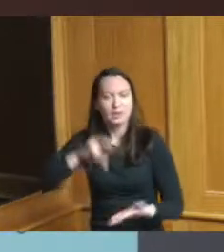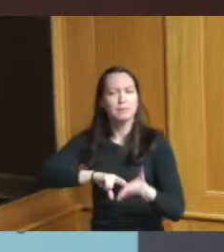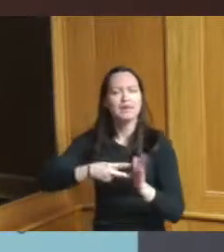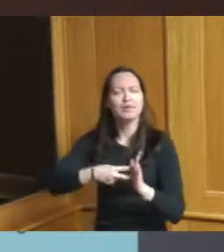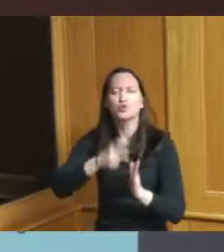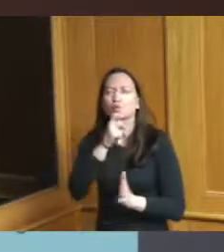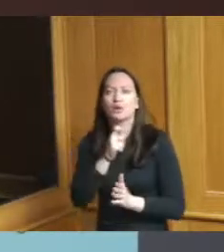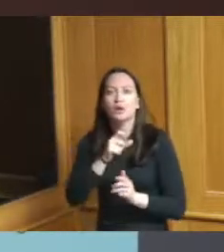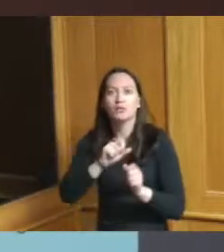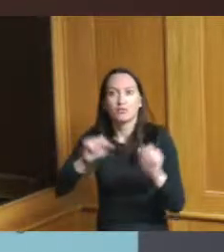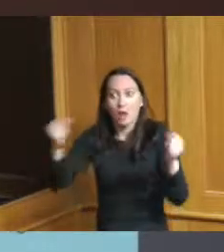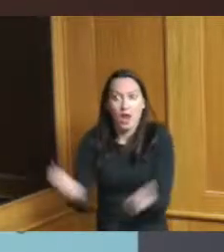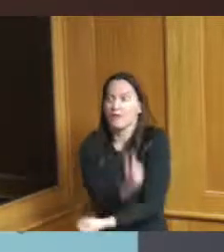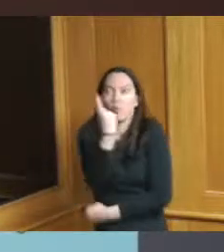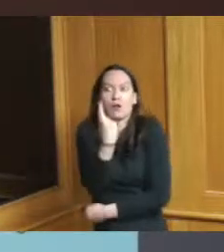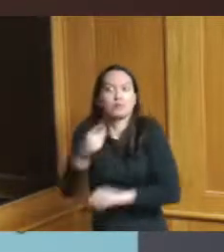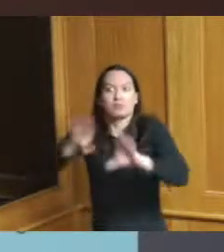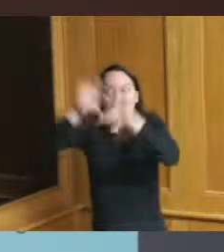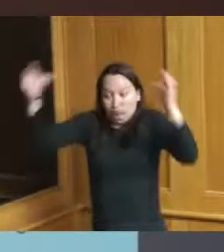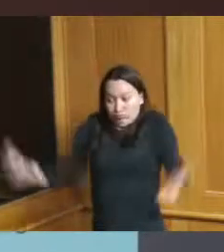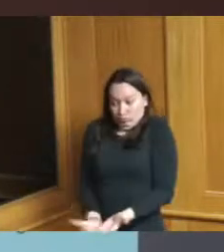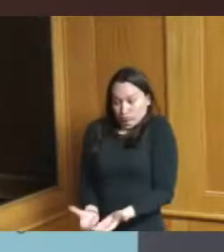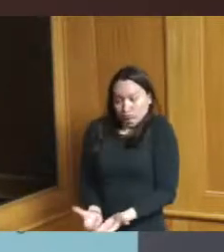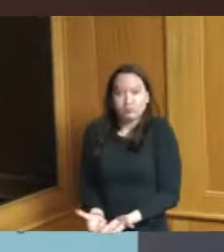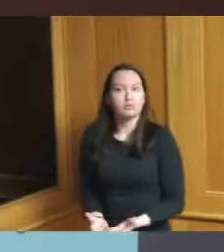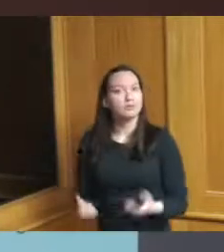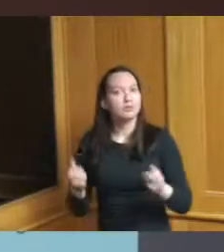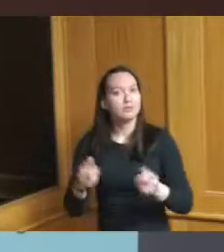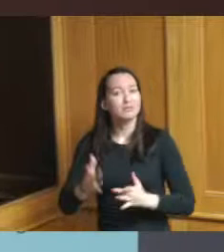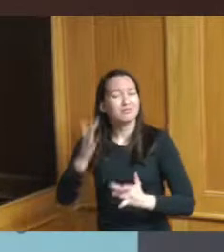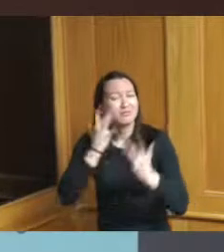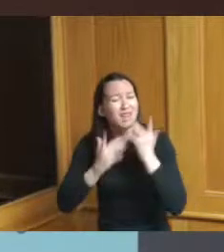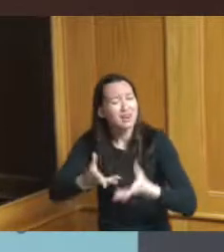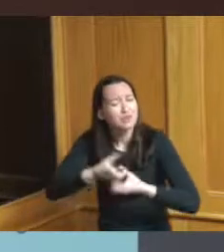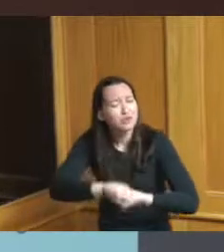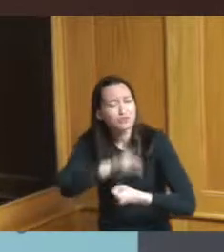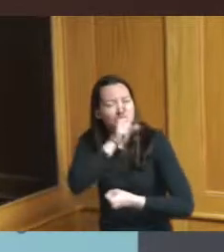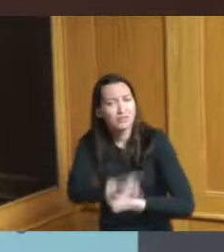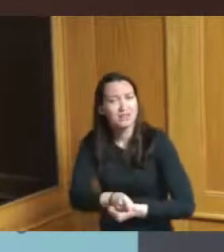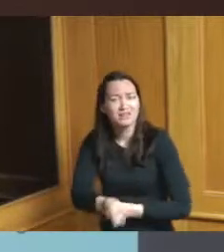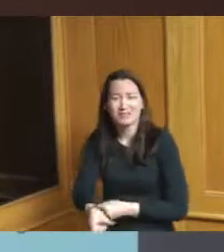as you can see and a lack of trust is is really just history right and it's